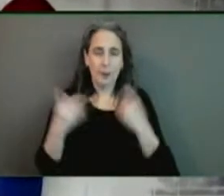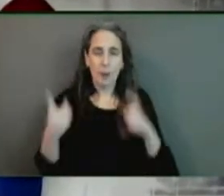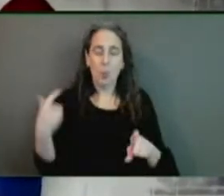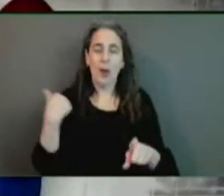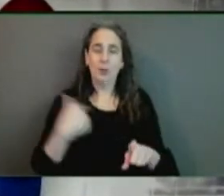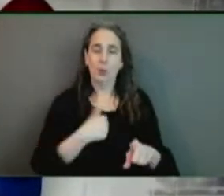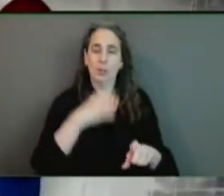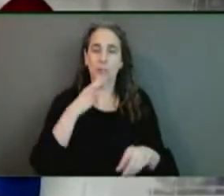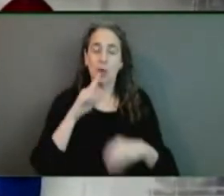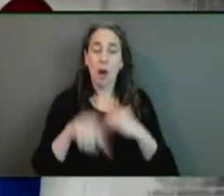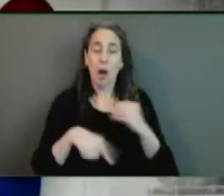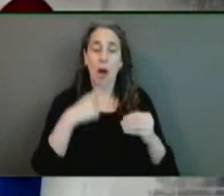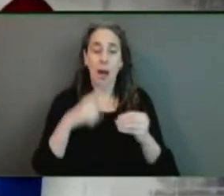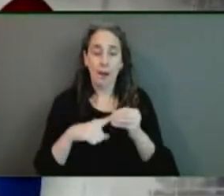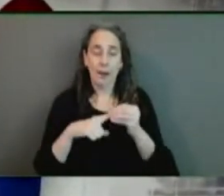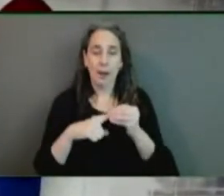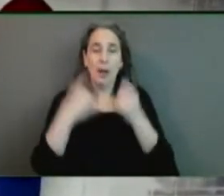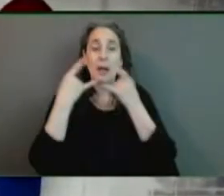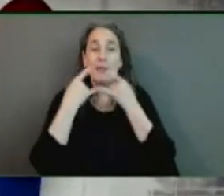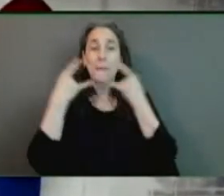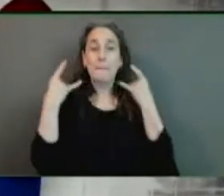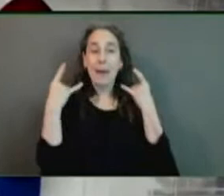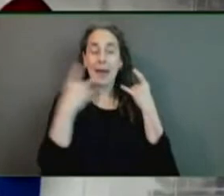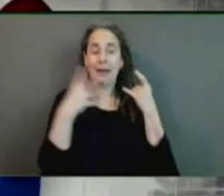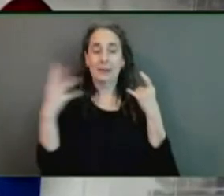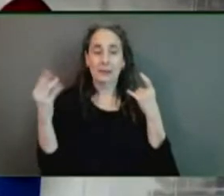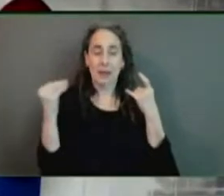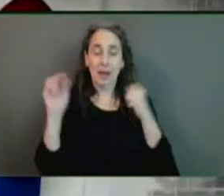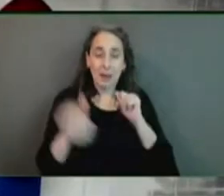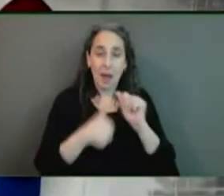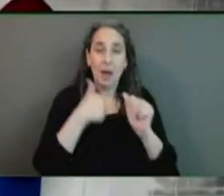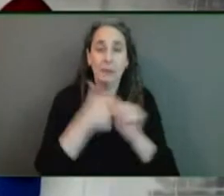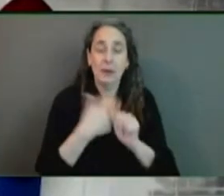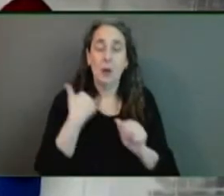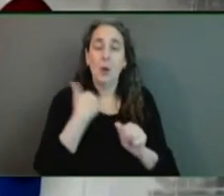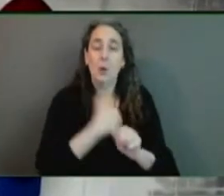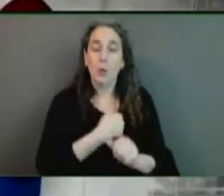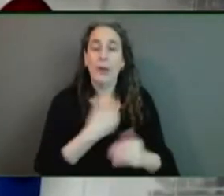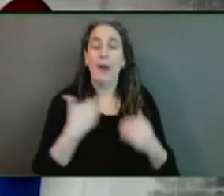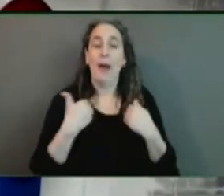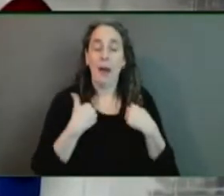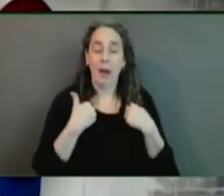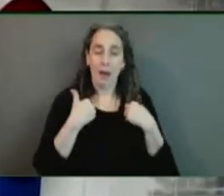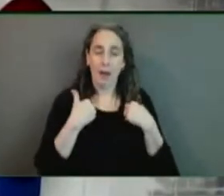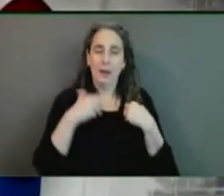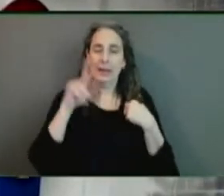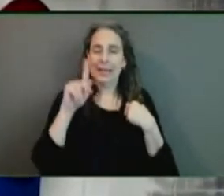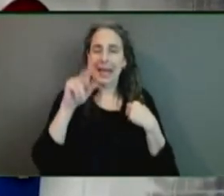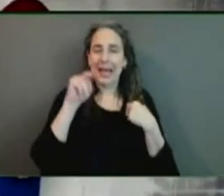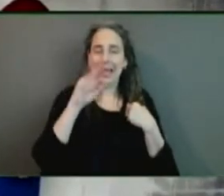personnel when we talk about